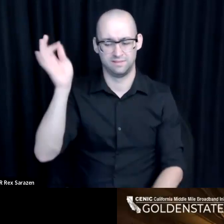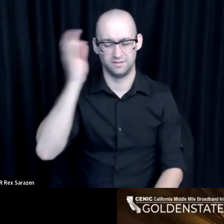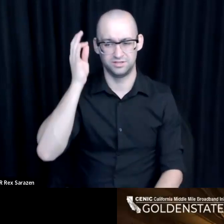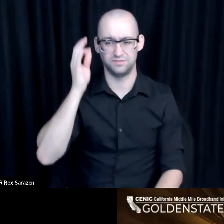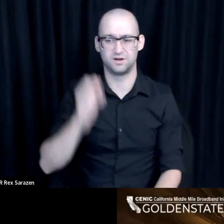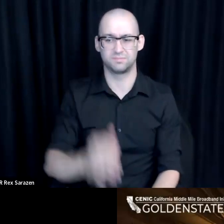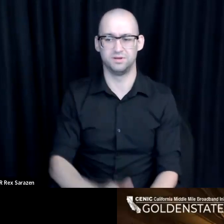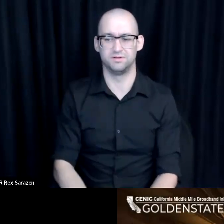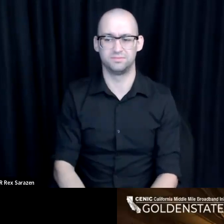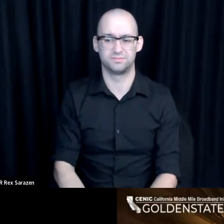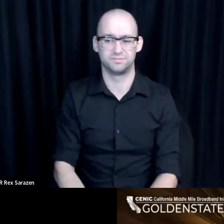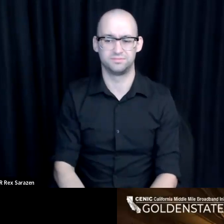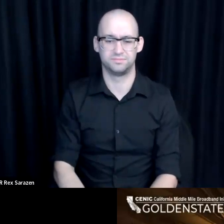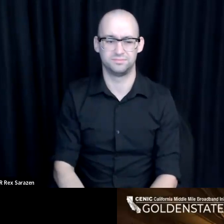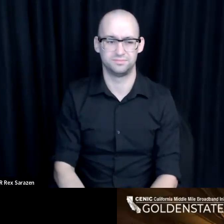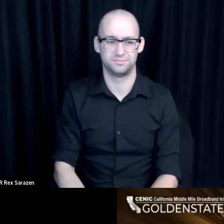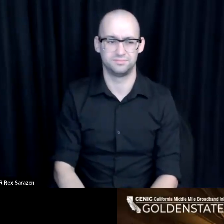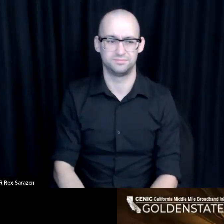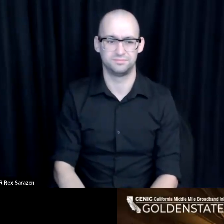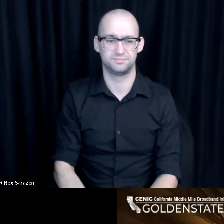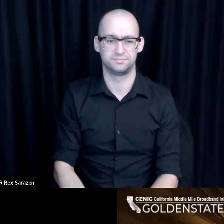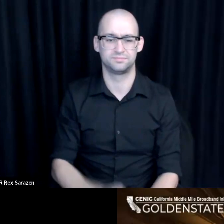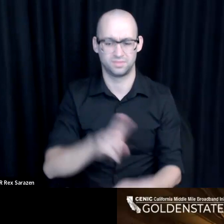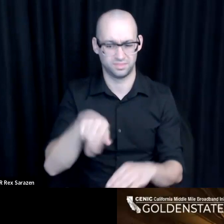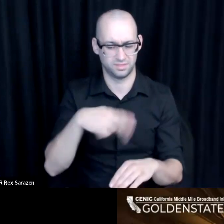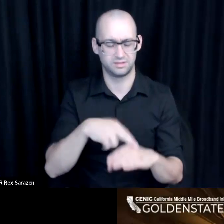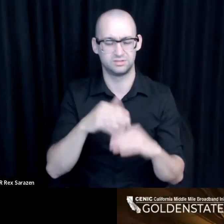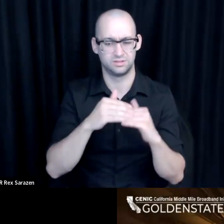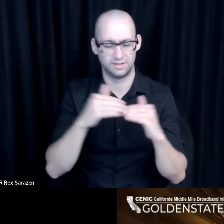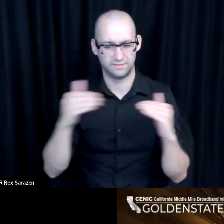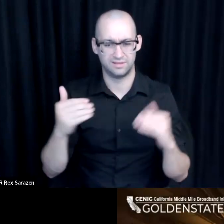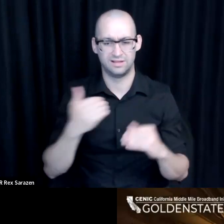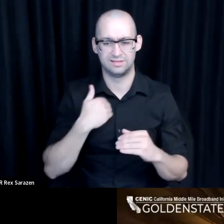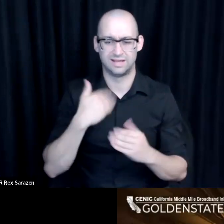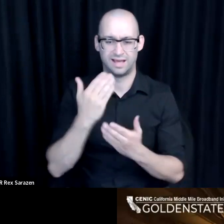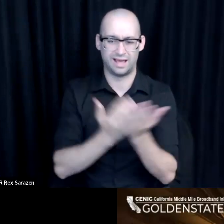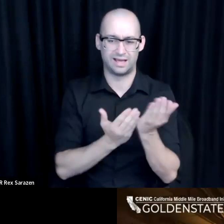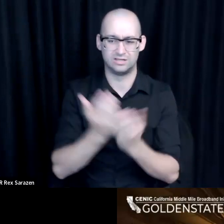that are on a national level. And then it has a, you know, a hands on fiber day. You get to splice